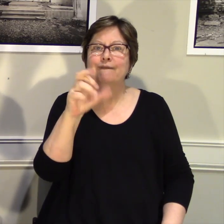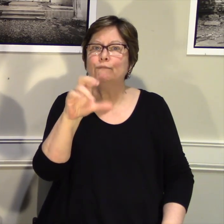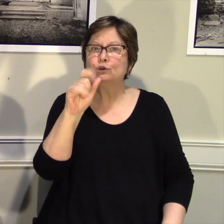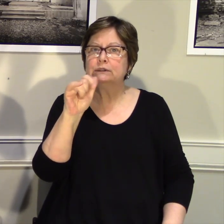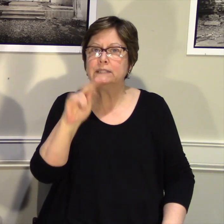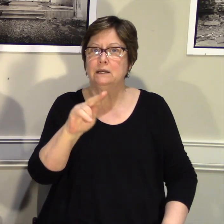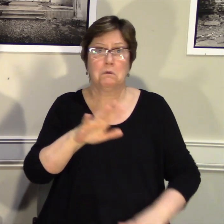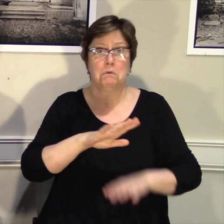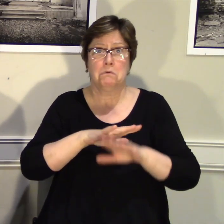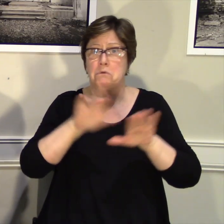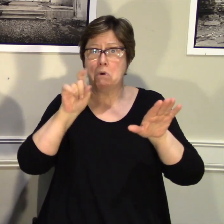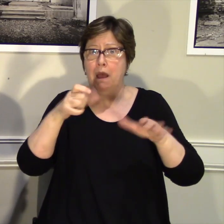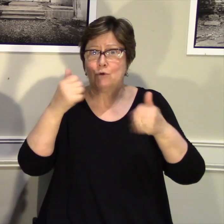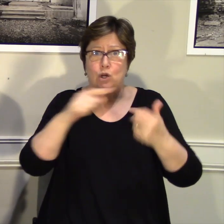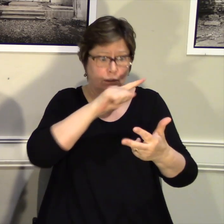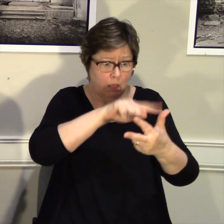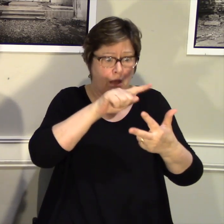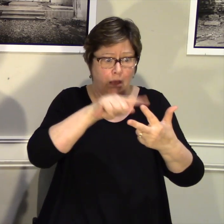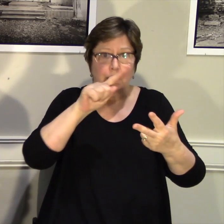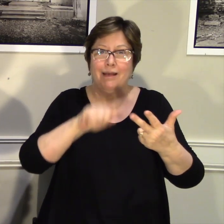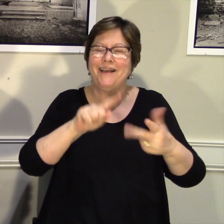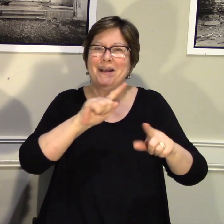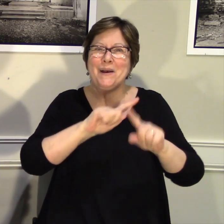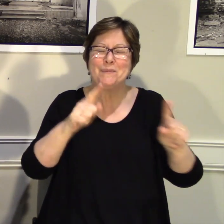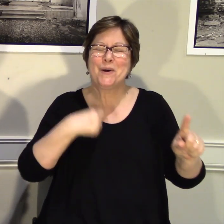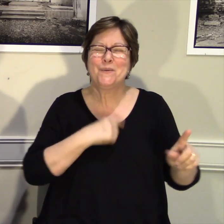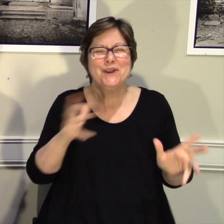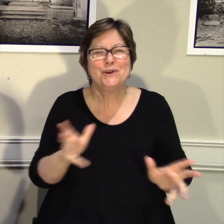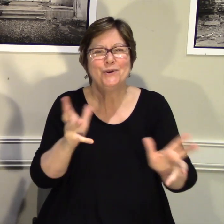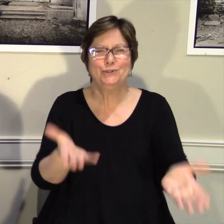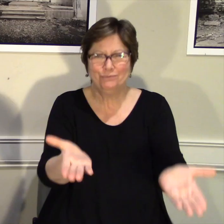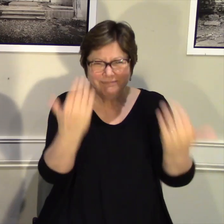to audition for all three productions but we do encourage you to do so.